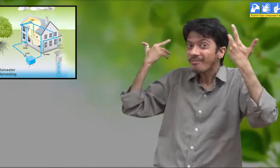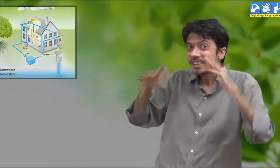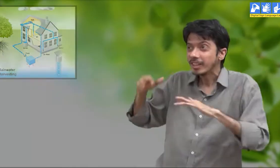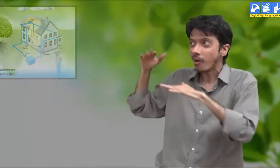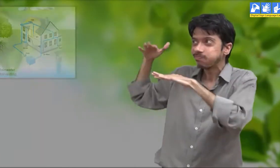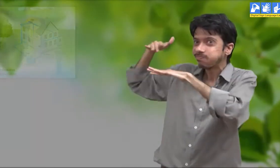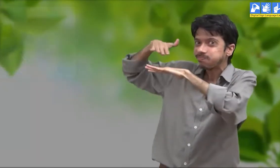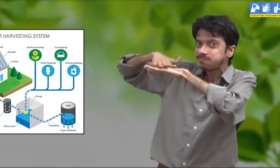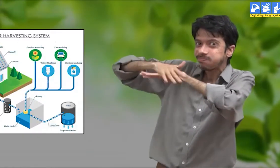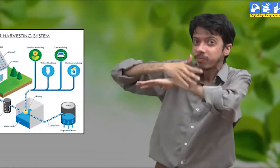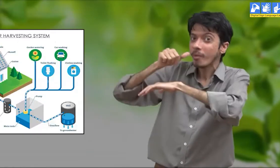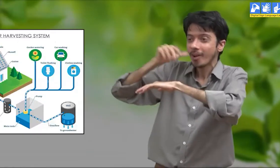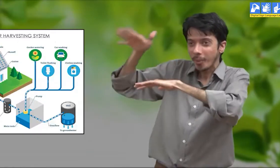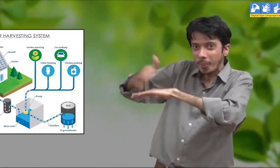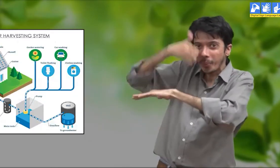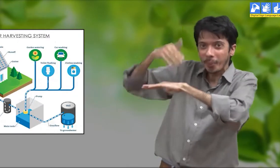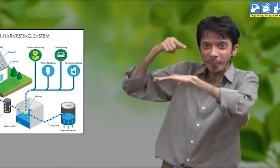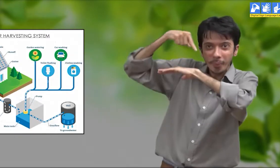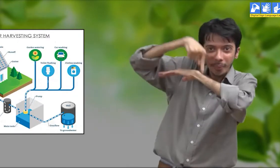First the water is collected on the roofs of the buildings